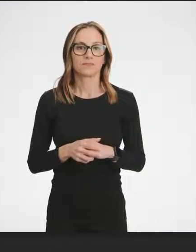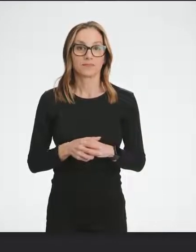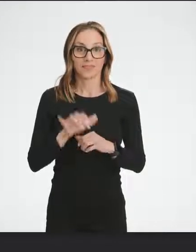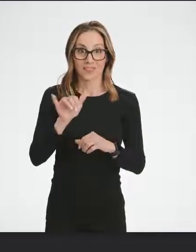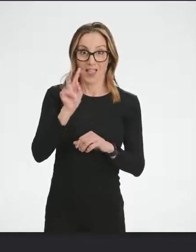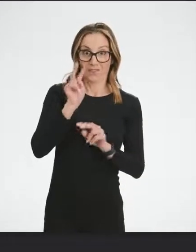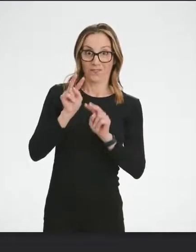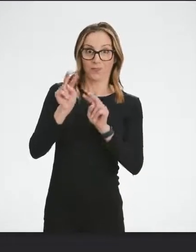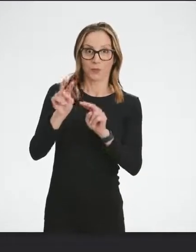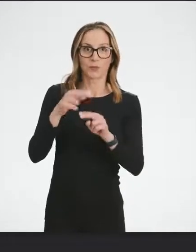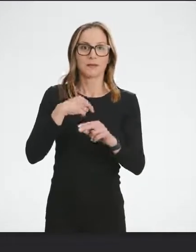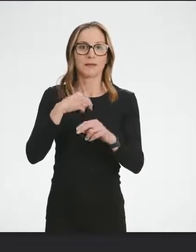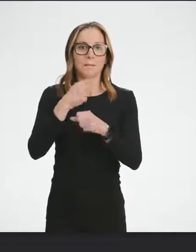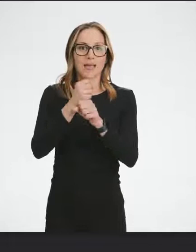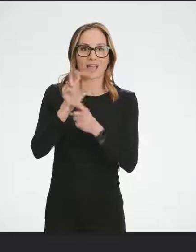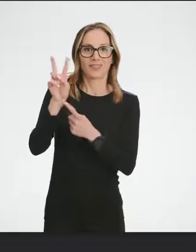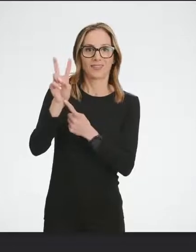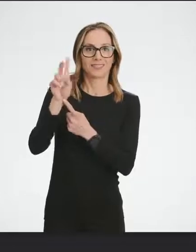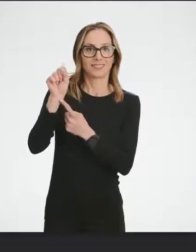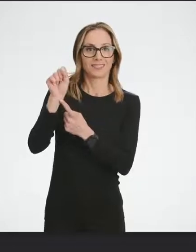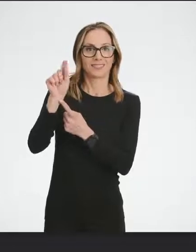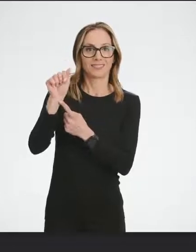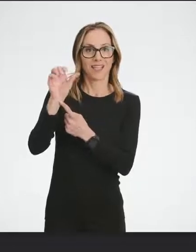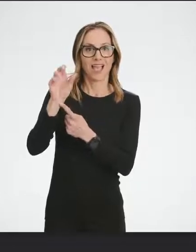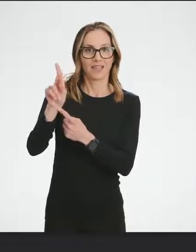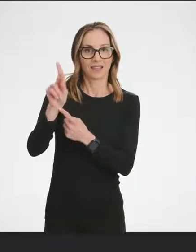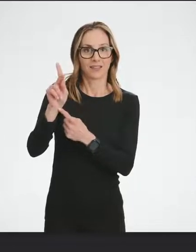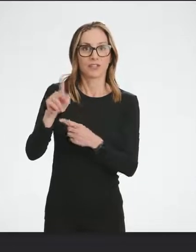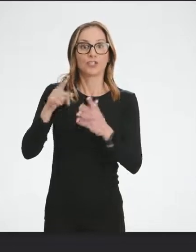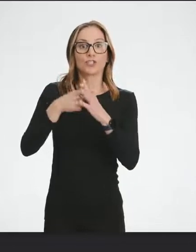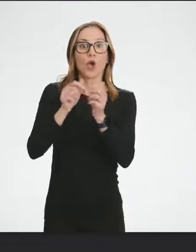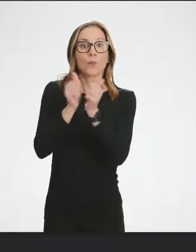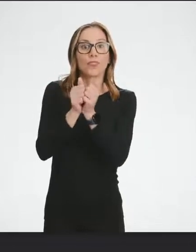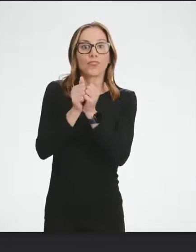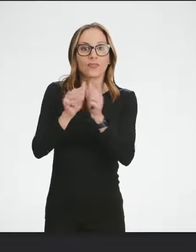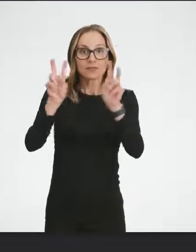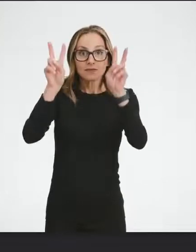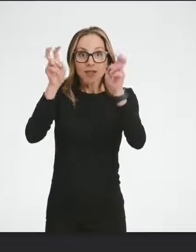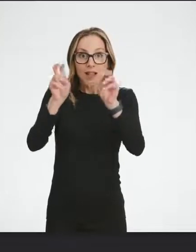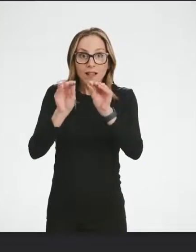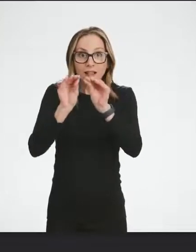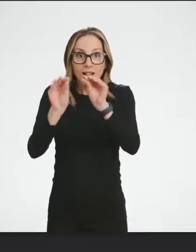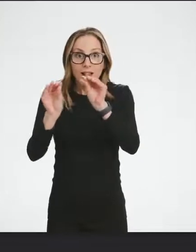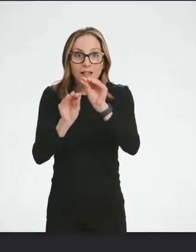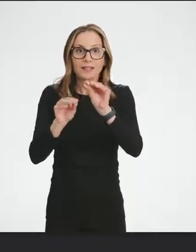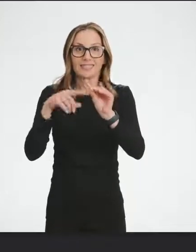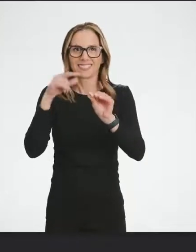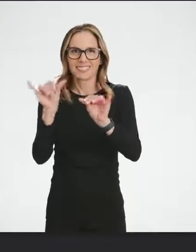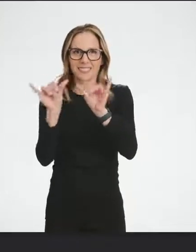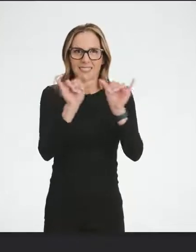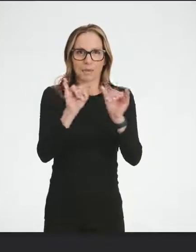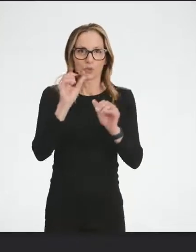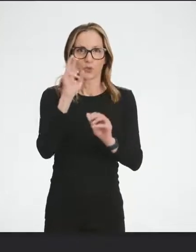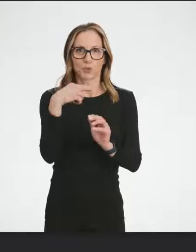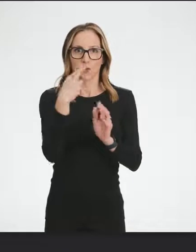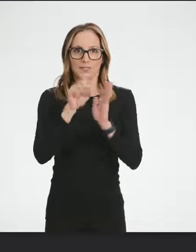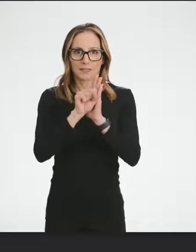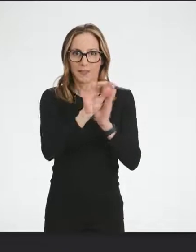For this view, we'll make a VStack, starting with a title for the data that's shown, and that same donut symbol.